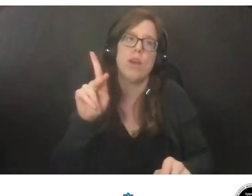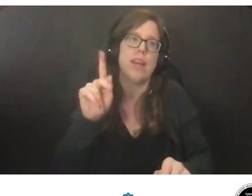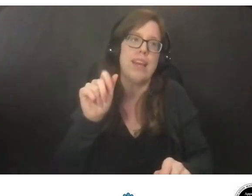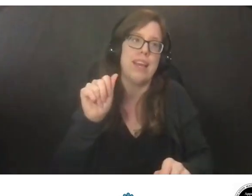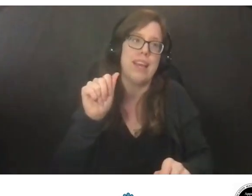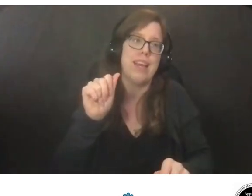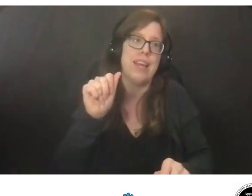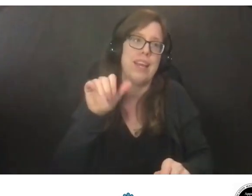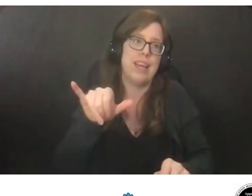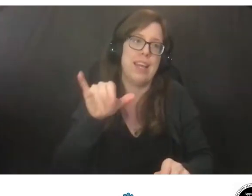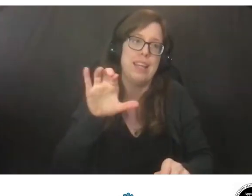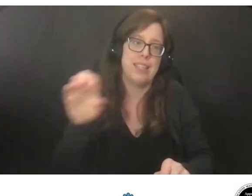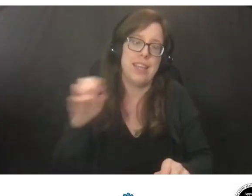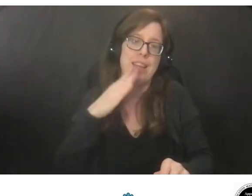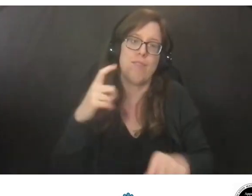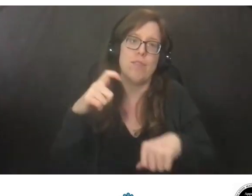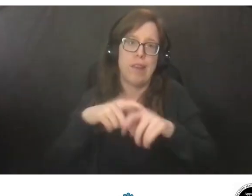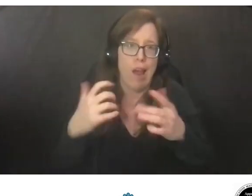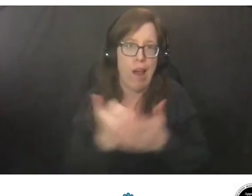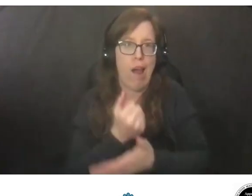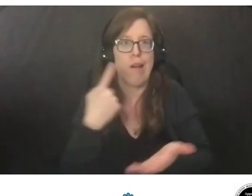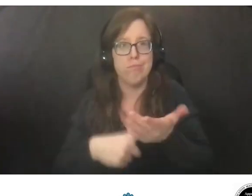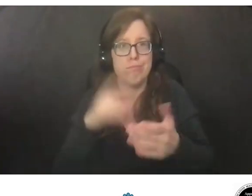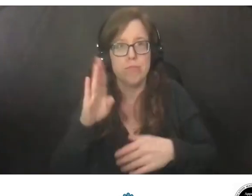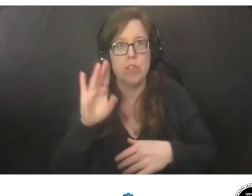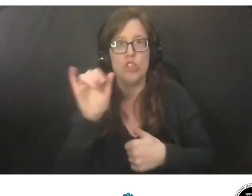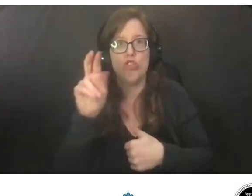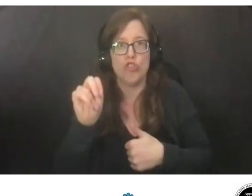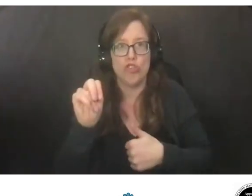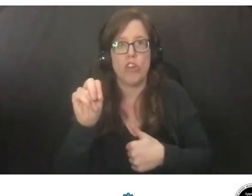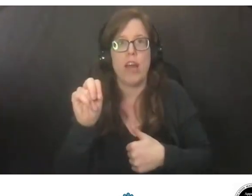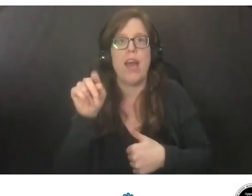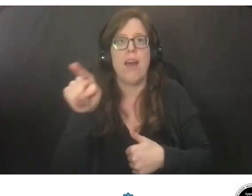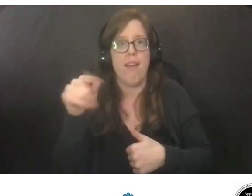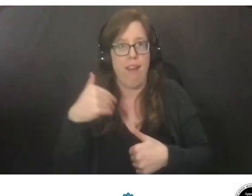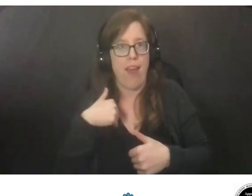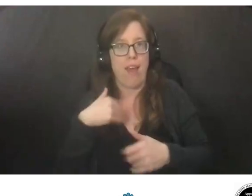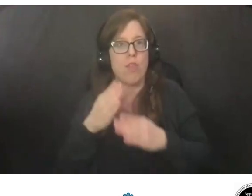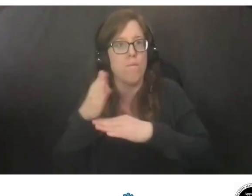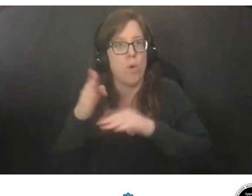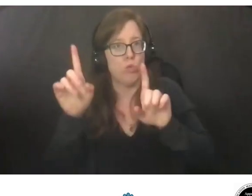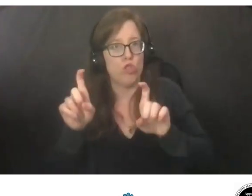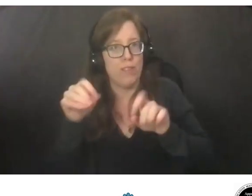for taking the time to spend with us tonight. Jen has the post survey. Jen,